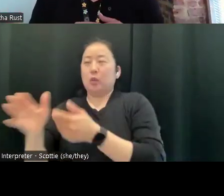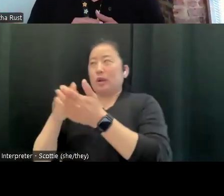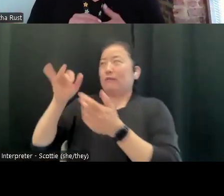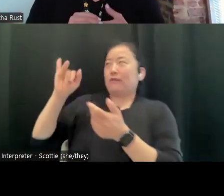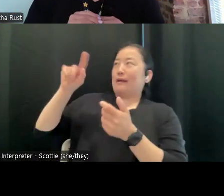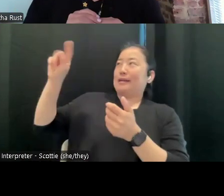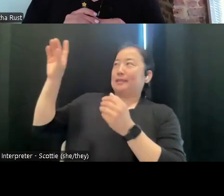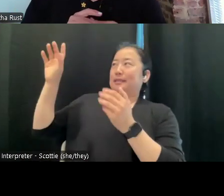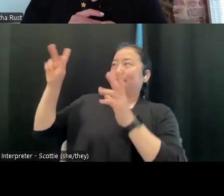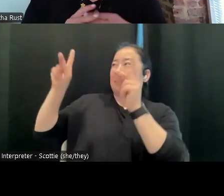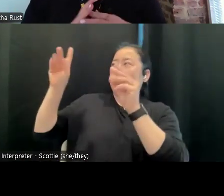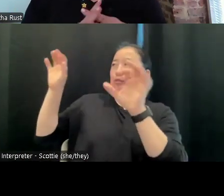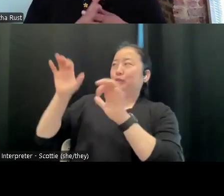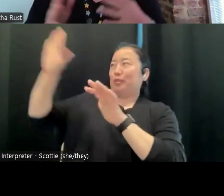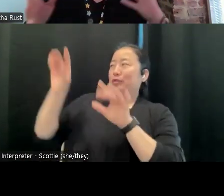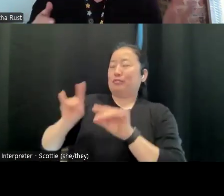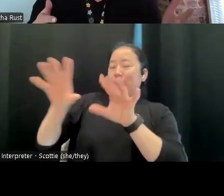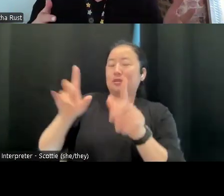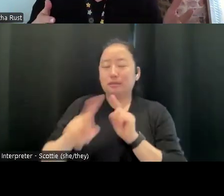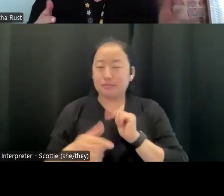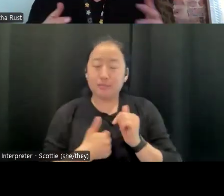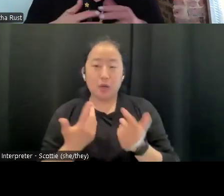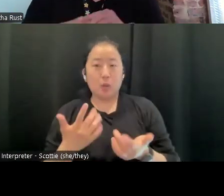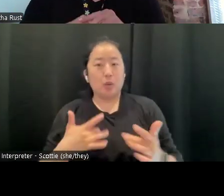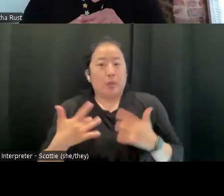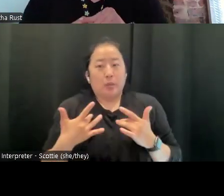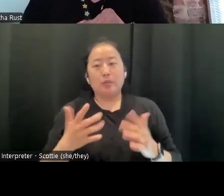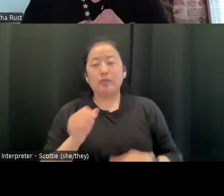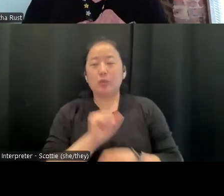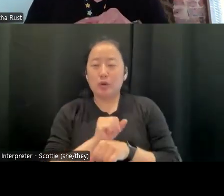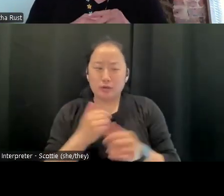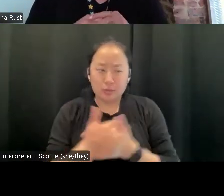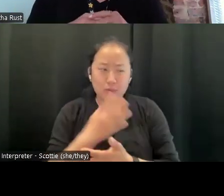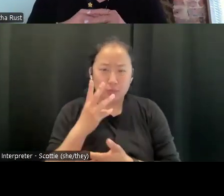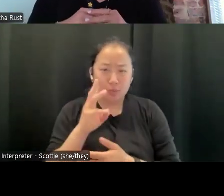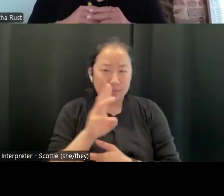but so excited we've been working on a brand new website for I think almost four years now.